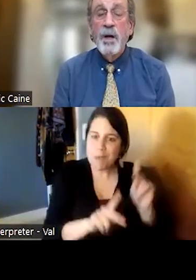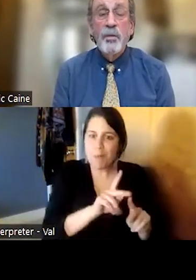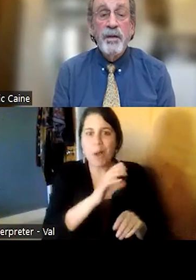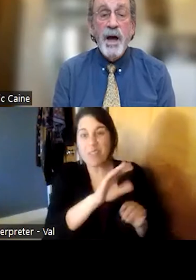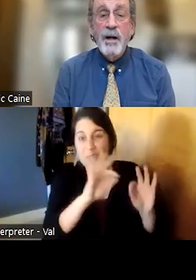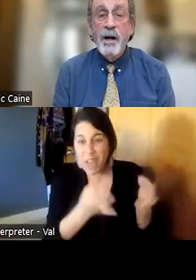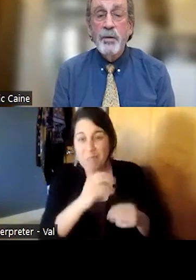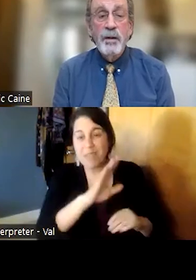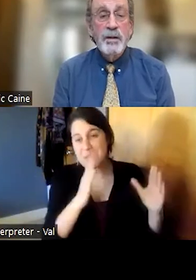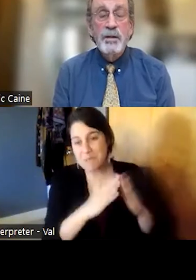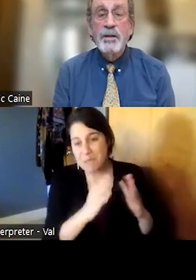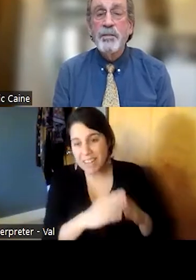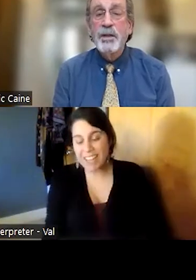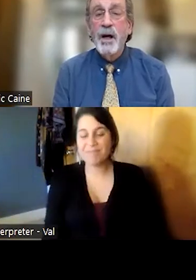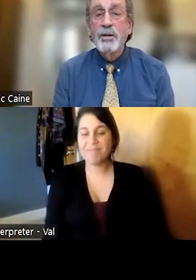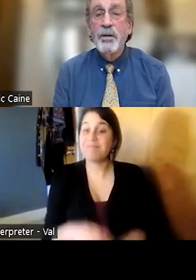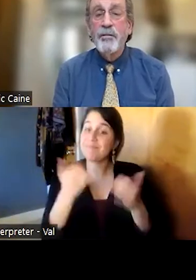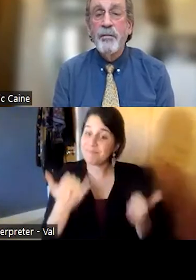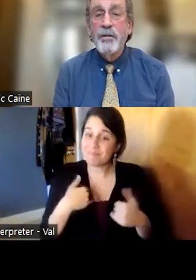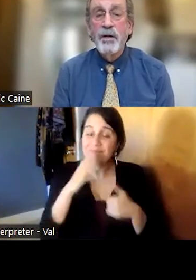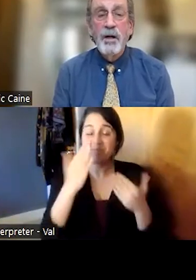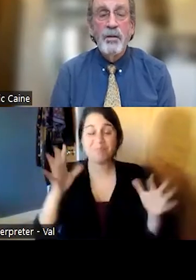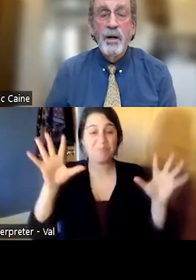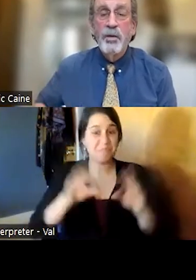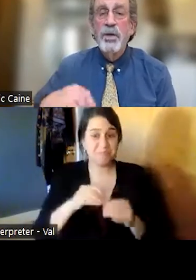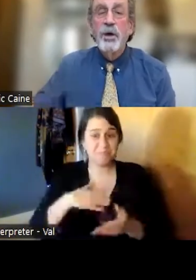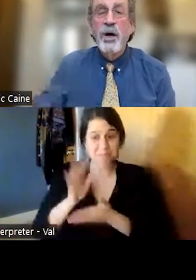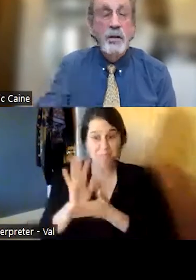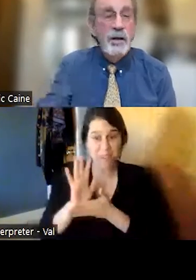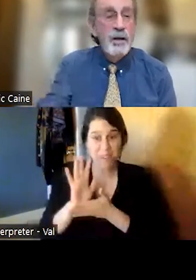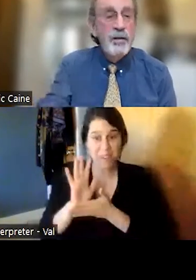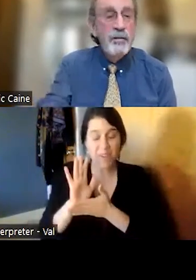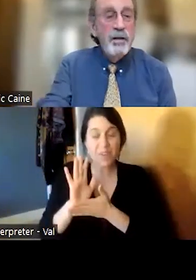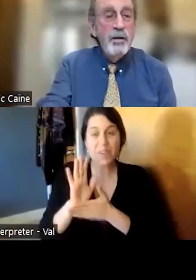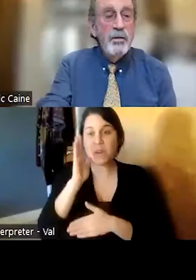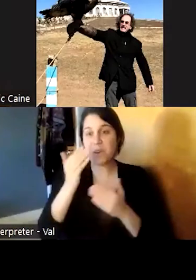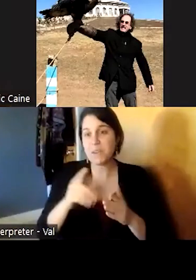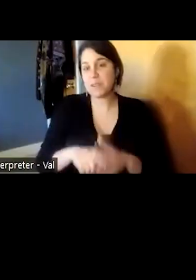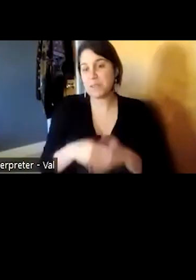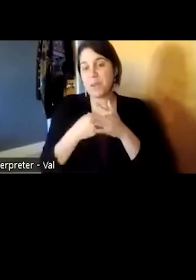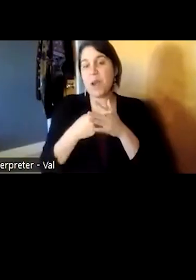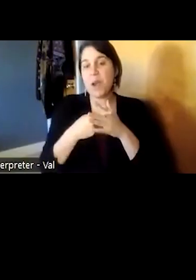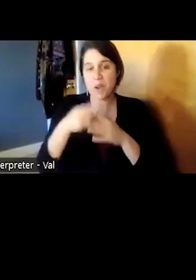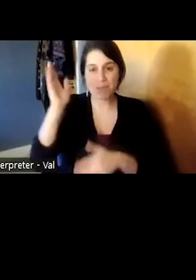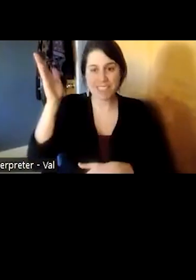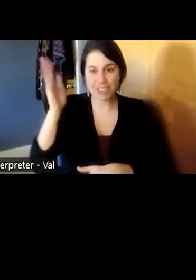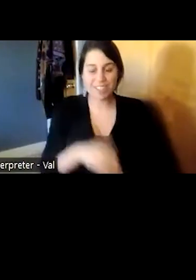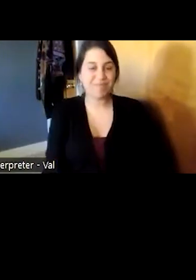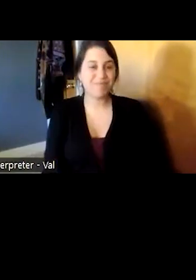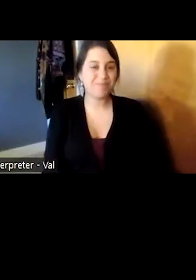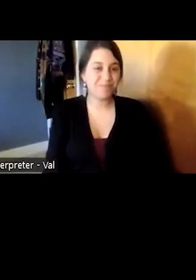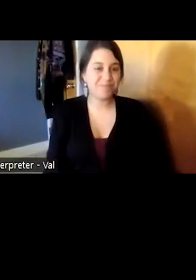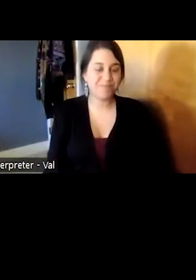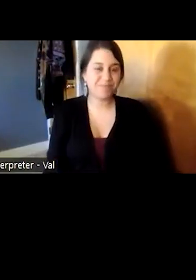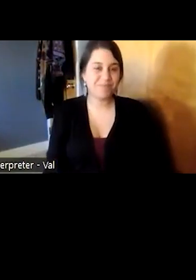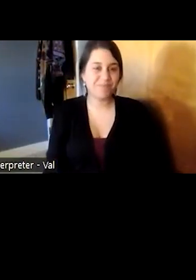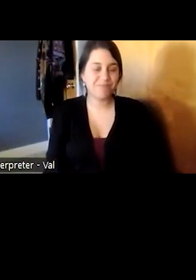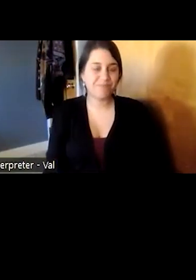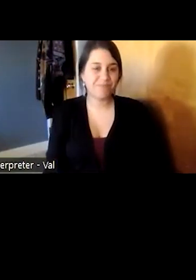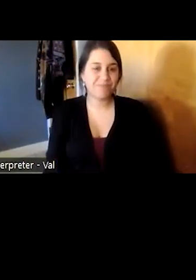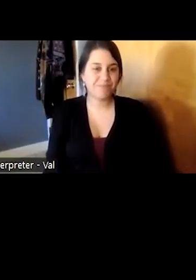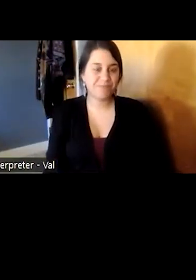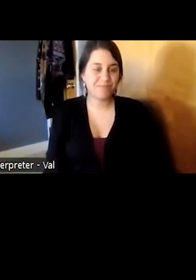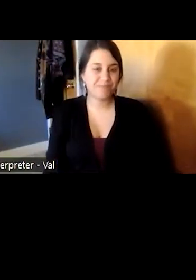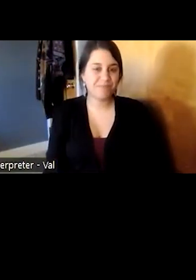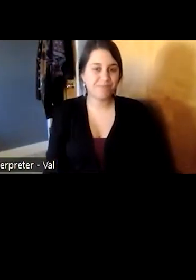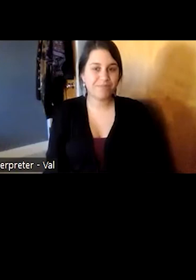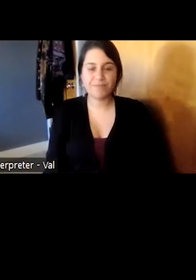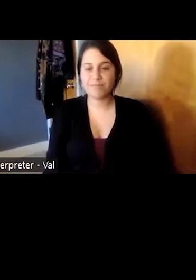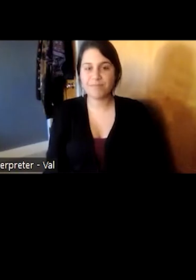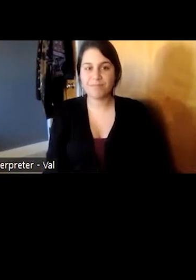with that i'm going to step aside turn off my video and we'll turn on the video presentation